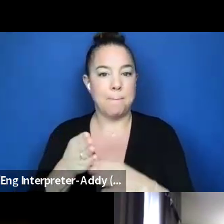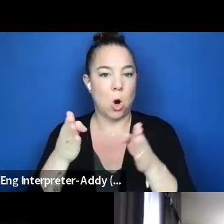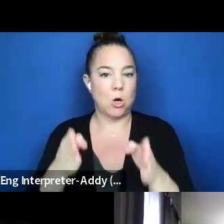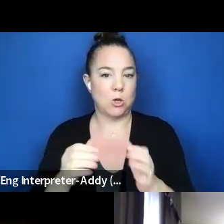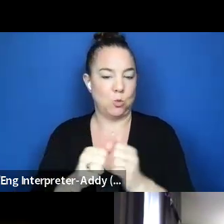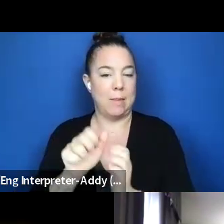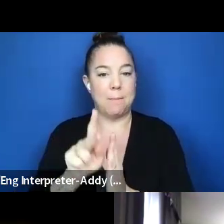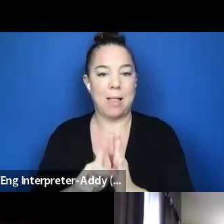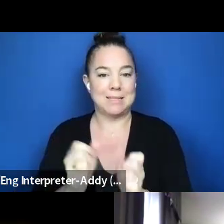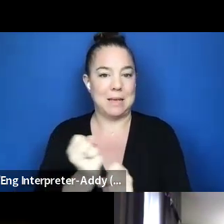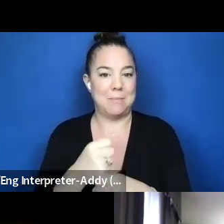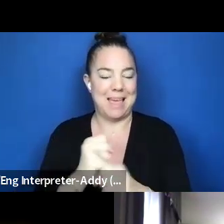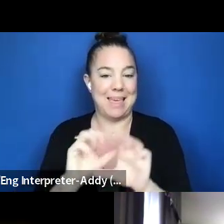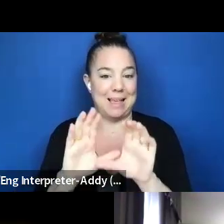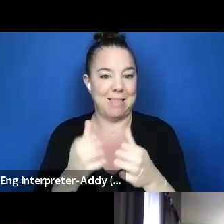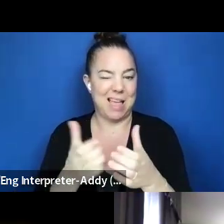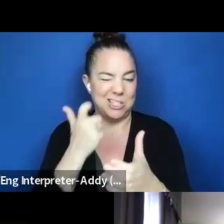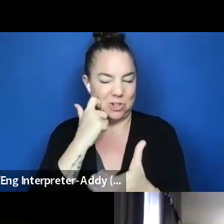Adeleigh Belyeu: classes Adeleigh Belyeu: so